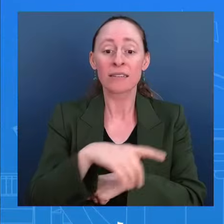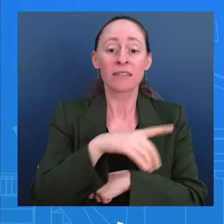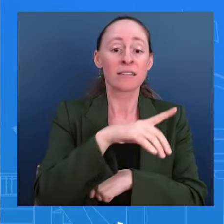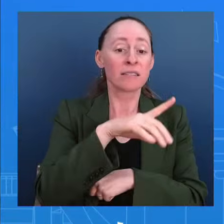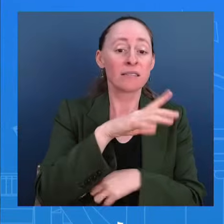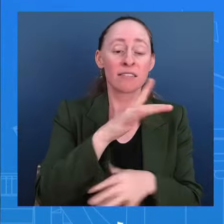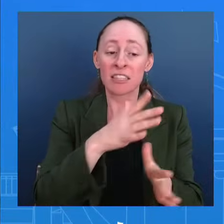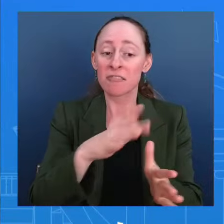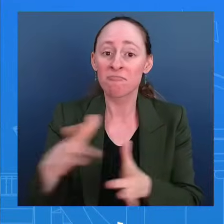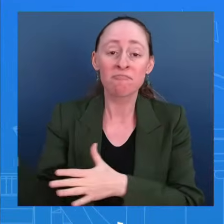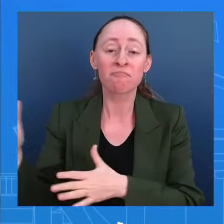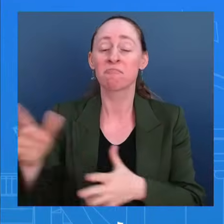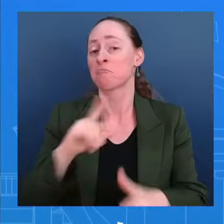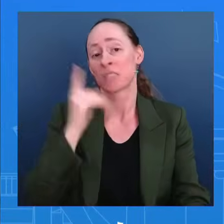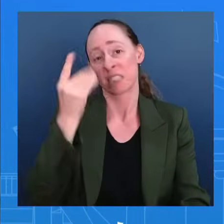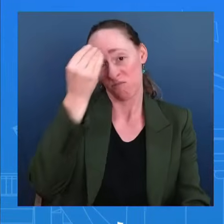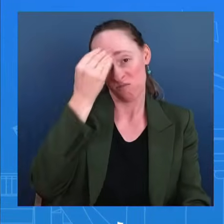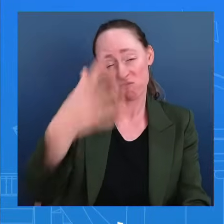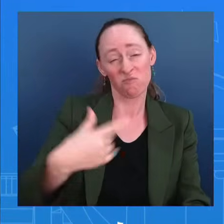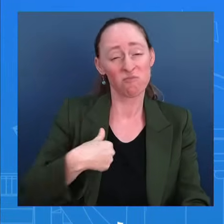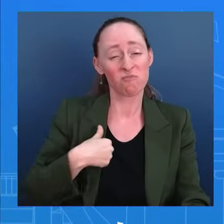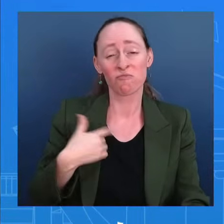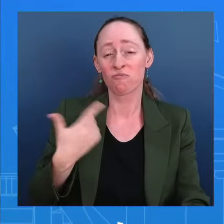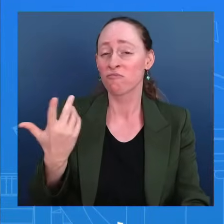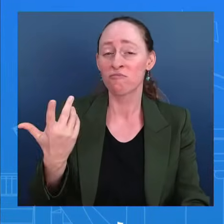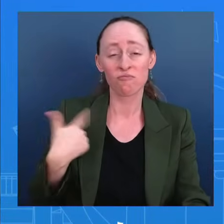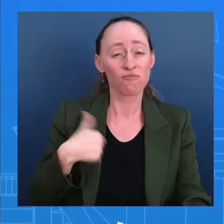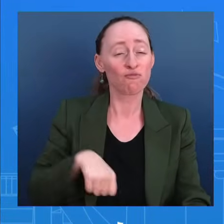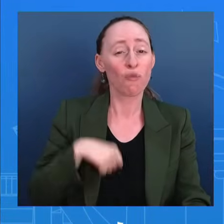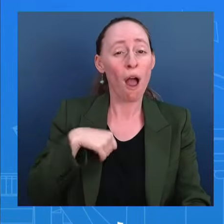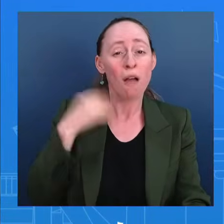is how this president responded to a once-in-a-century pandemic.